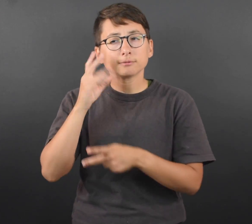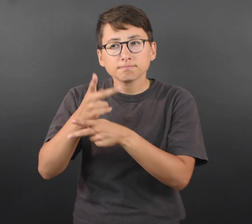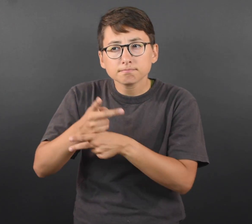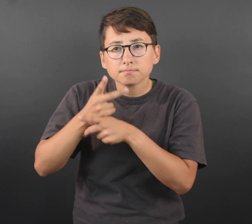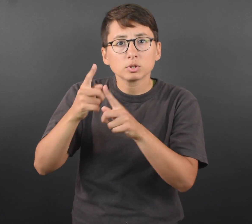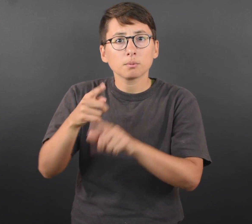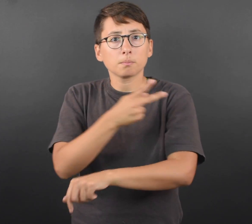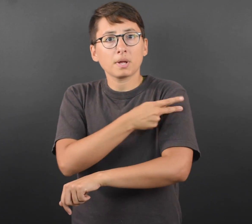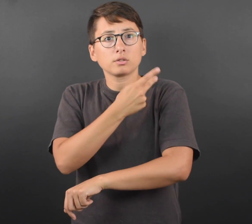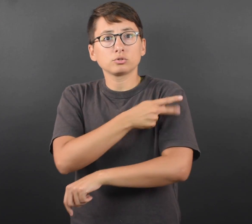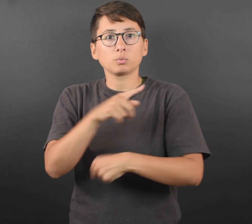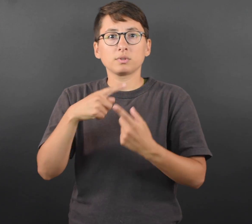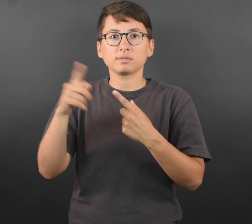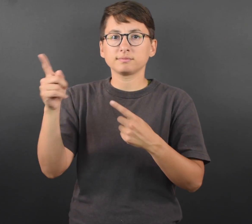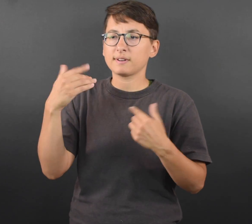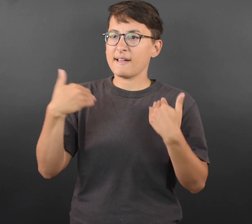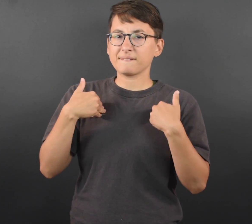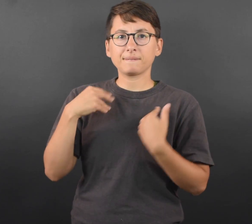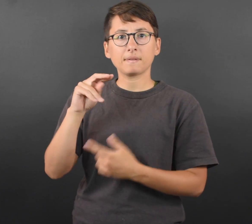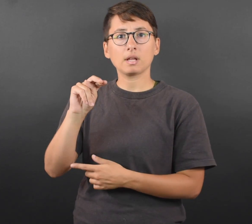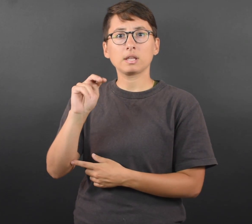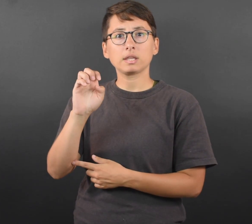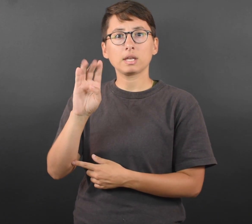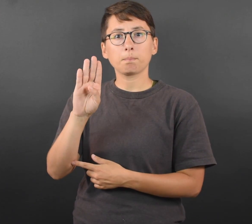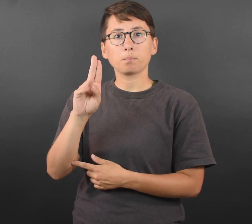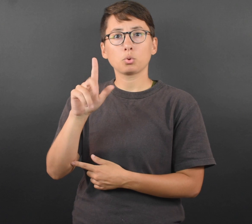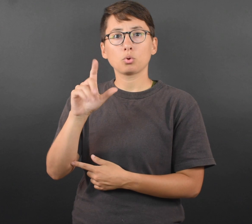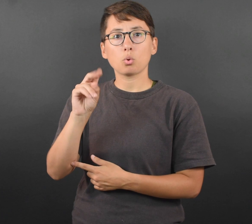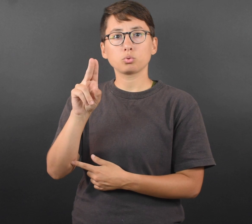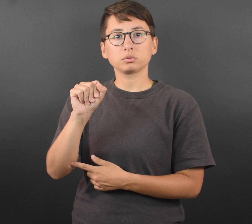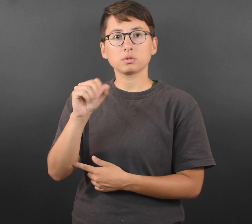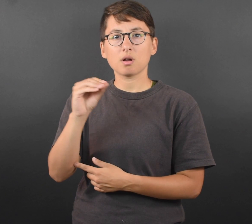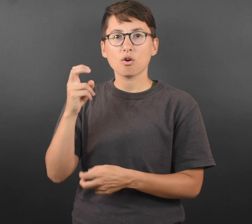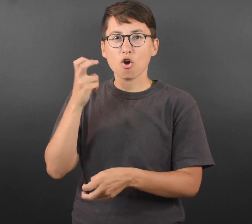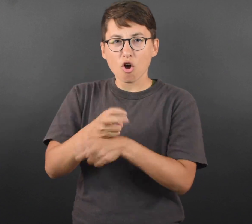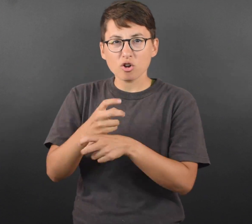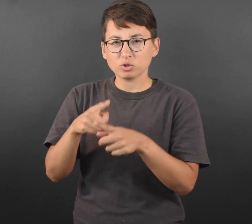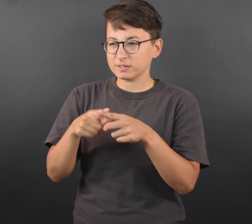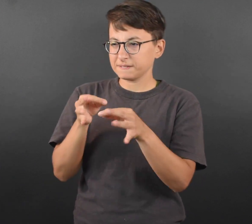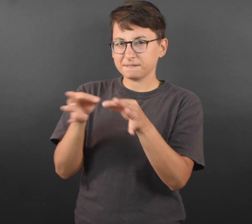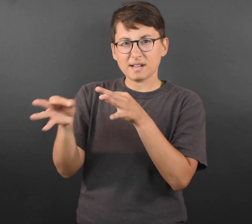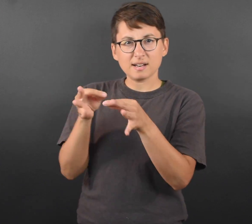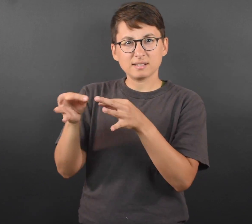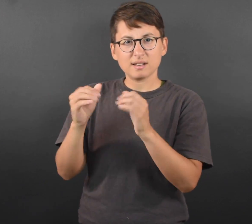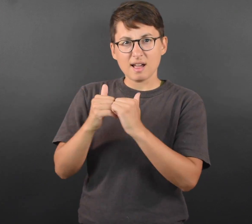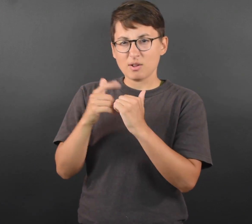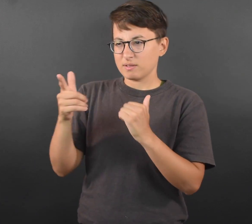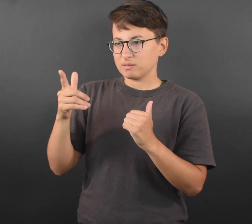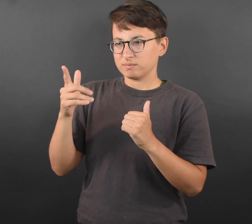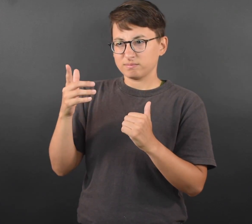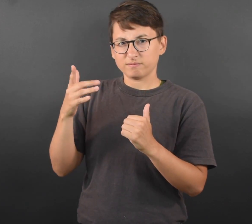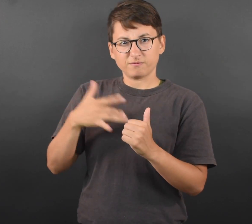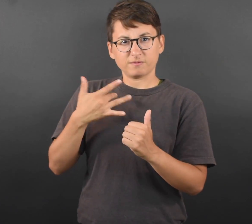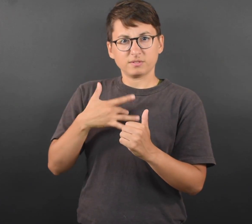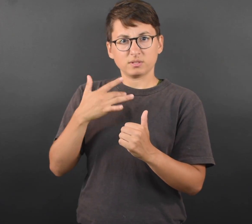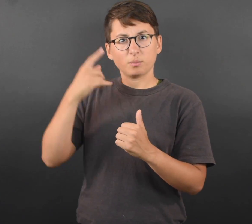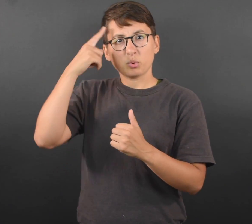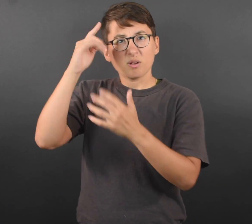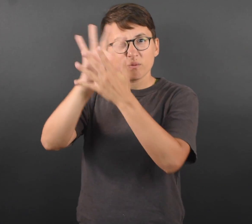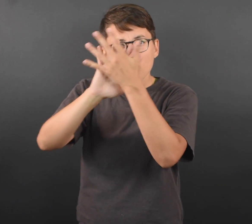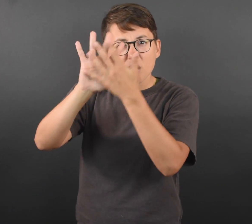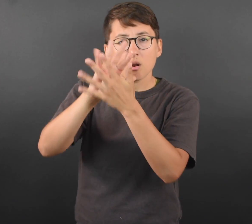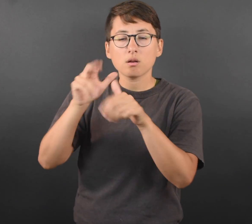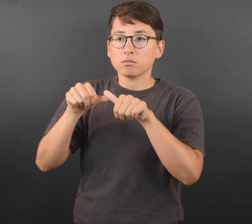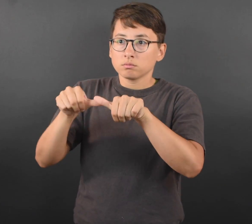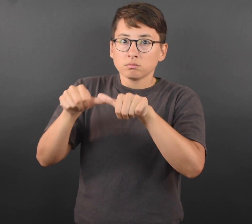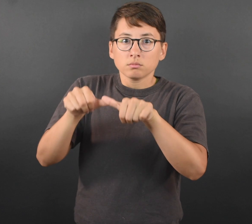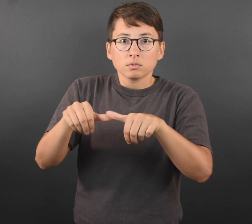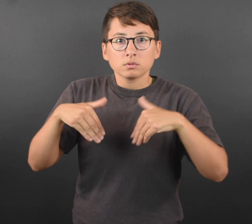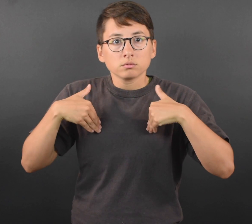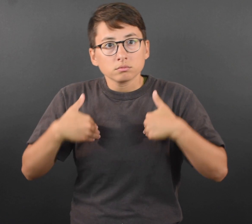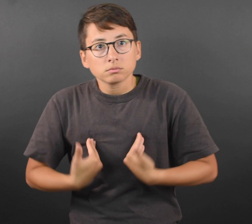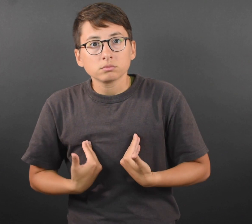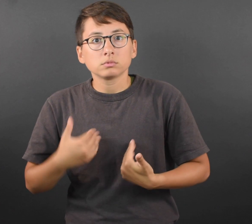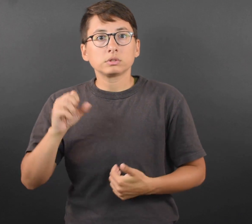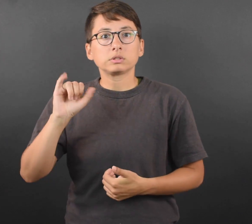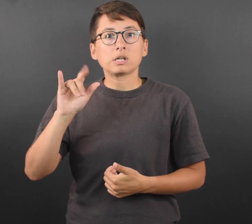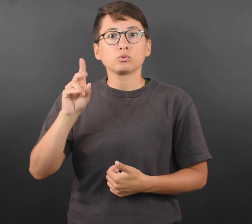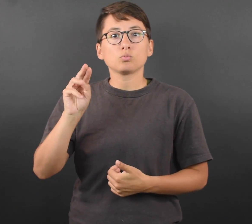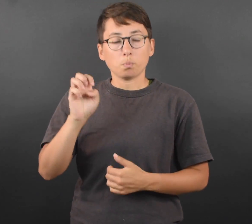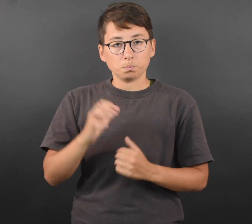have nebulous and hard to define conditions like brain fog and chronic fatigue syndrome.